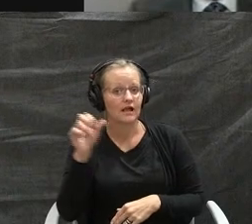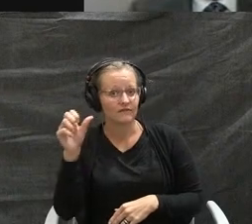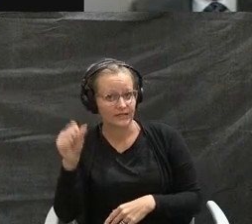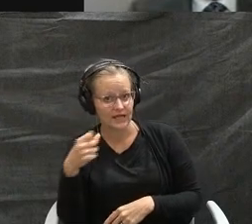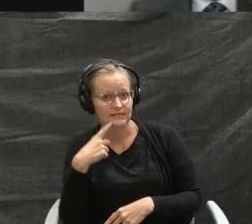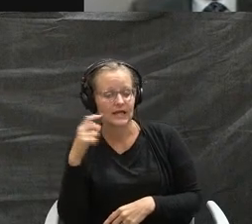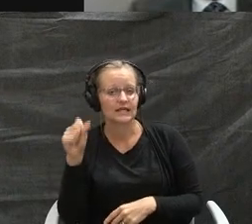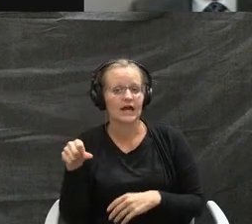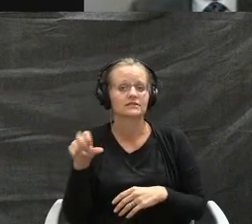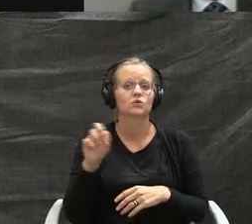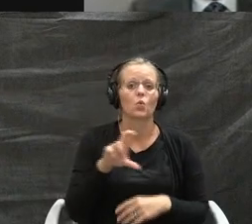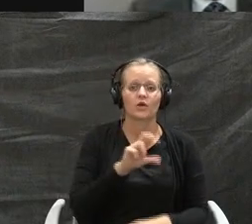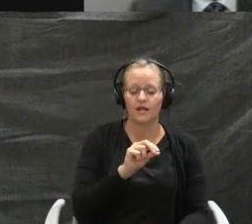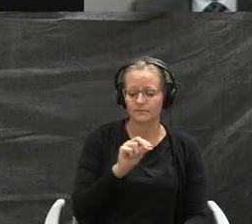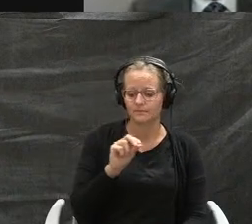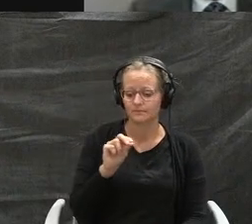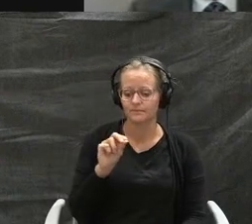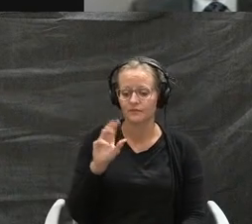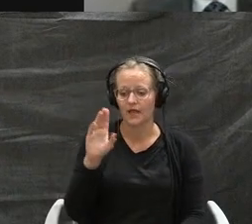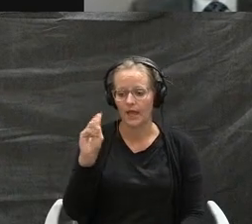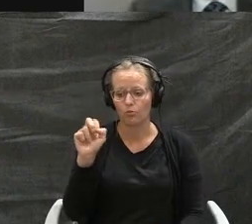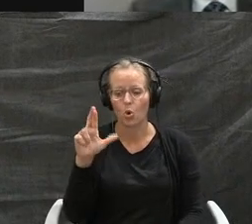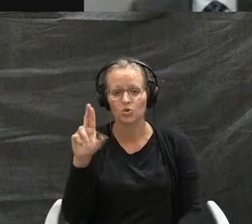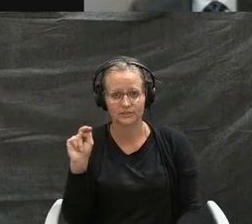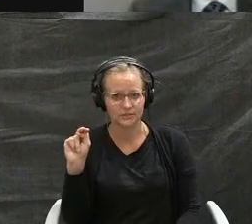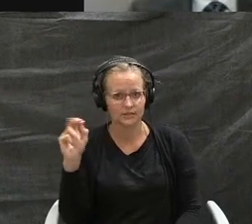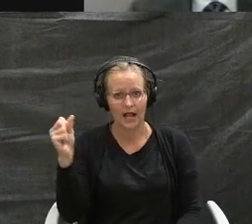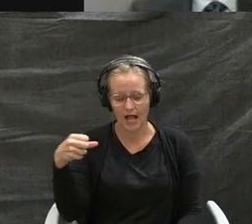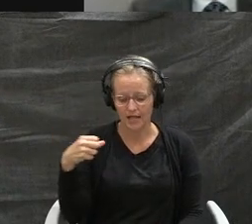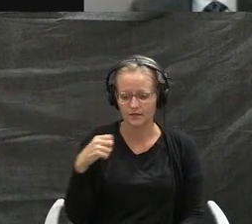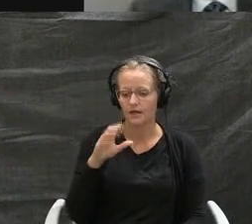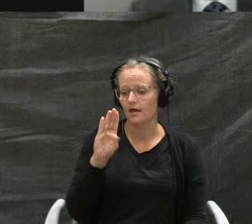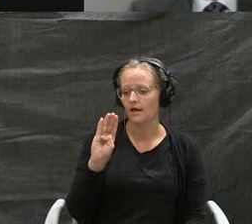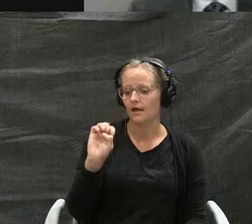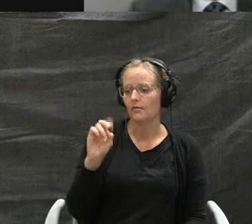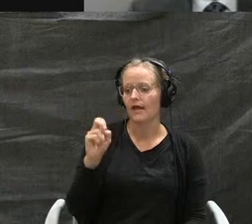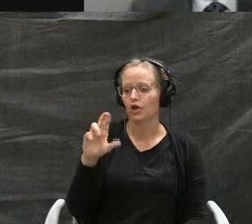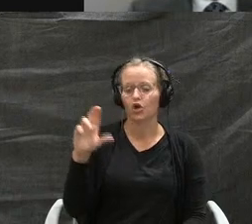and. Hi Hi Board Member Holcomb.